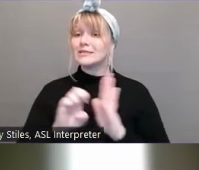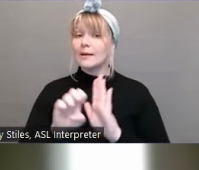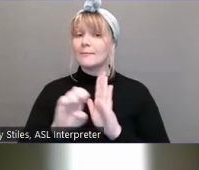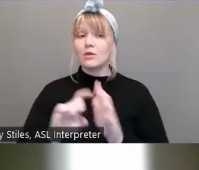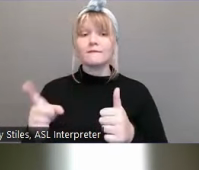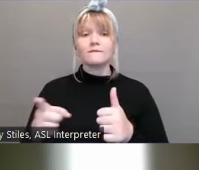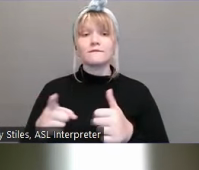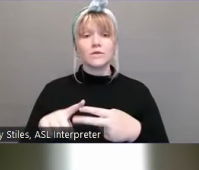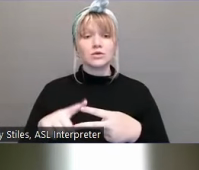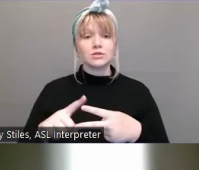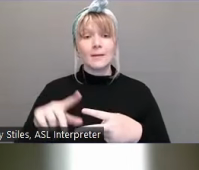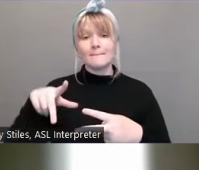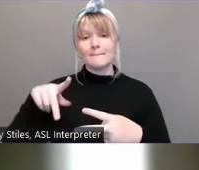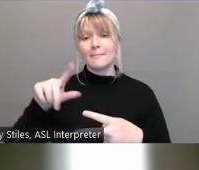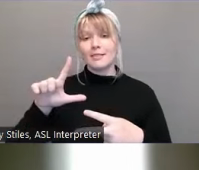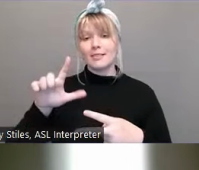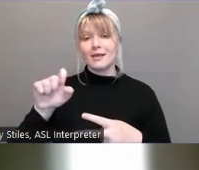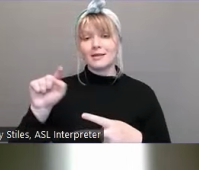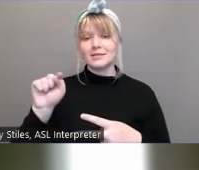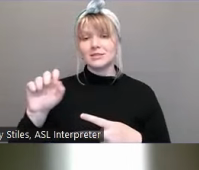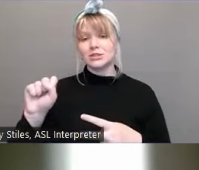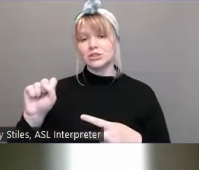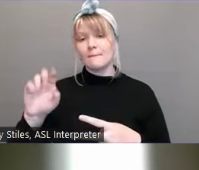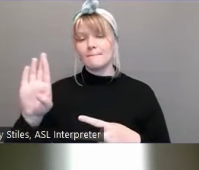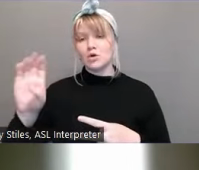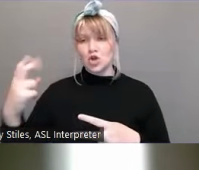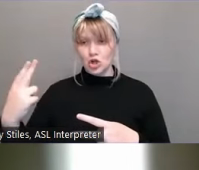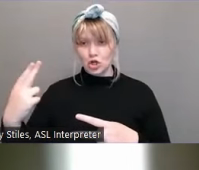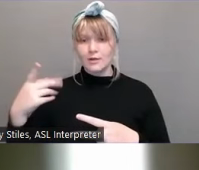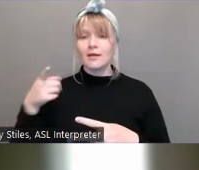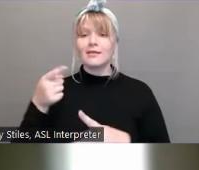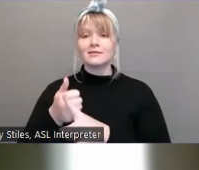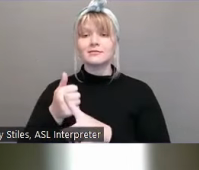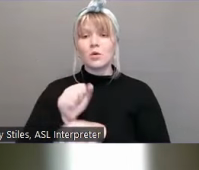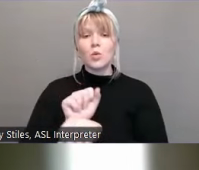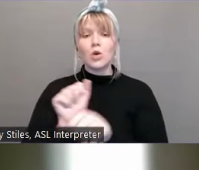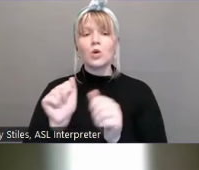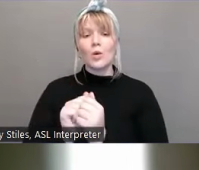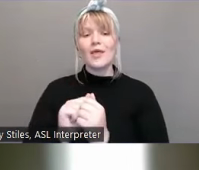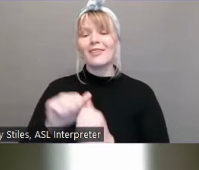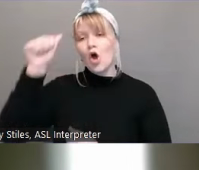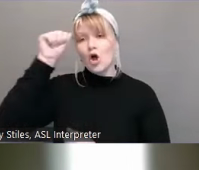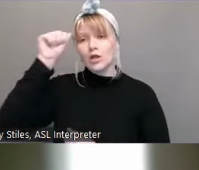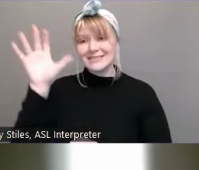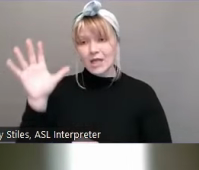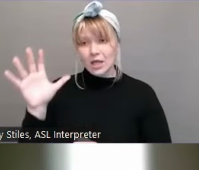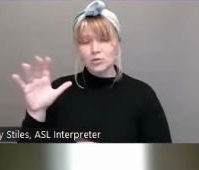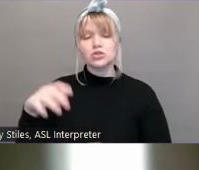Our staff there works with the Alzheimer’s Disease Assistance Center’s Caregiver Support Initiative.